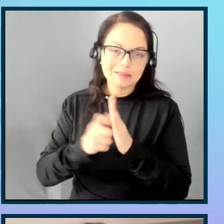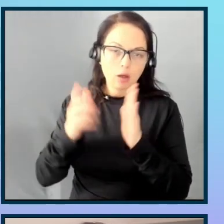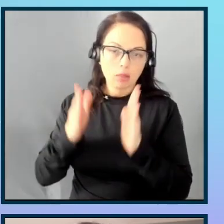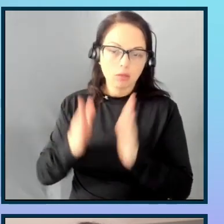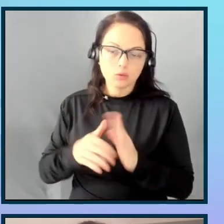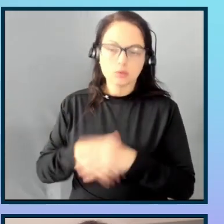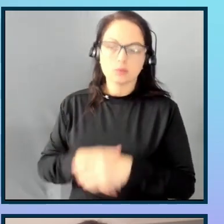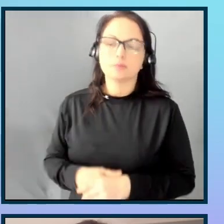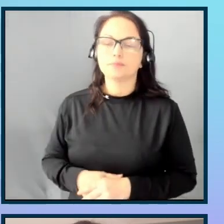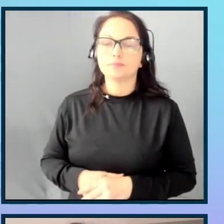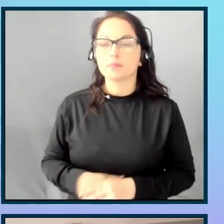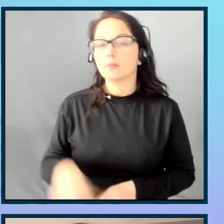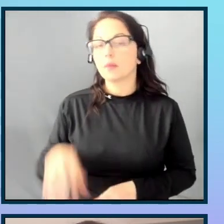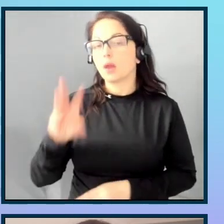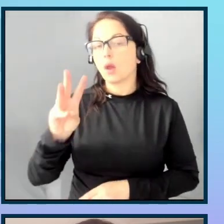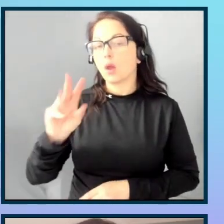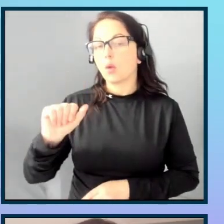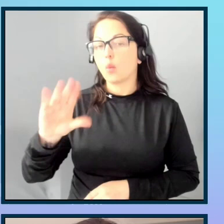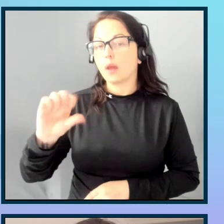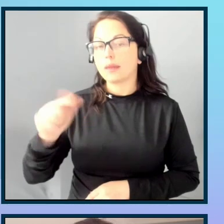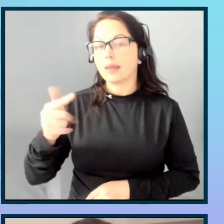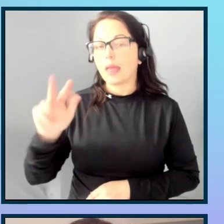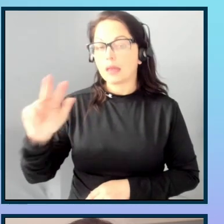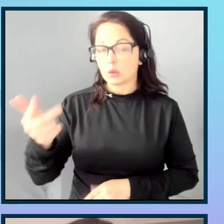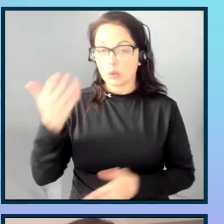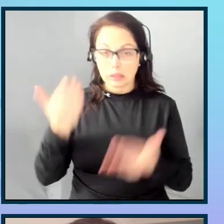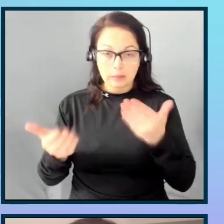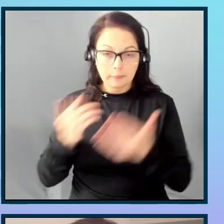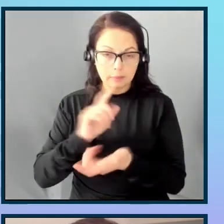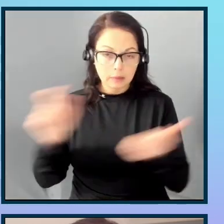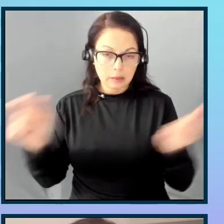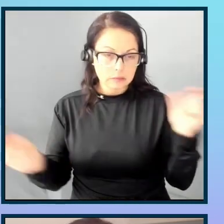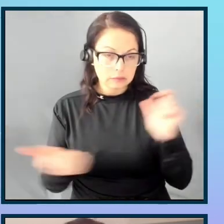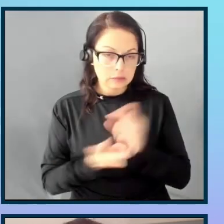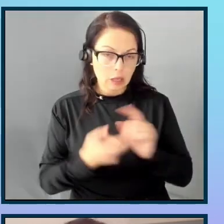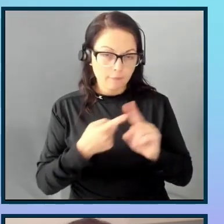WCAG 3 maybe shifting away from that model a little bit,